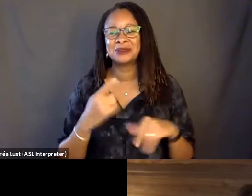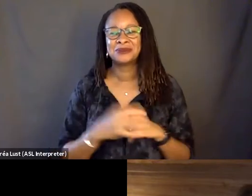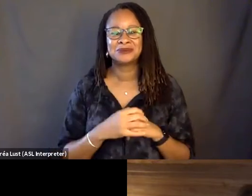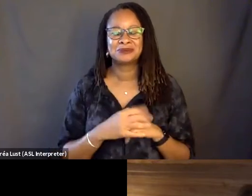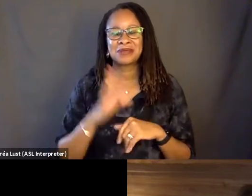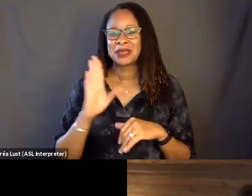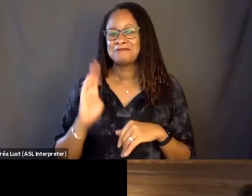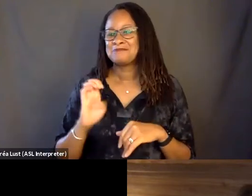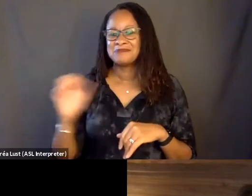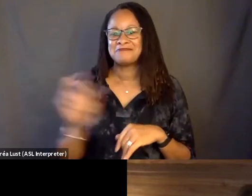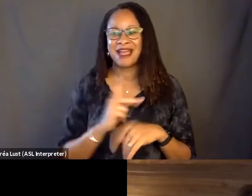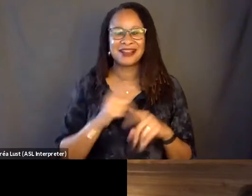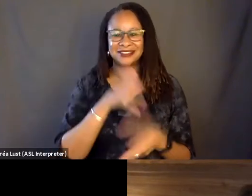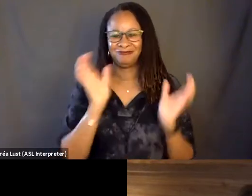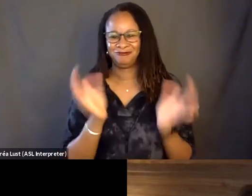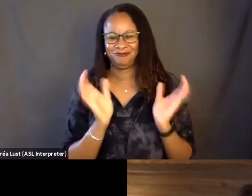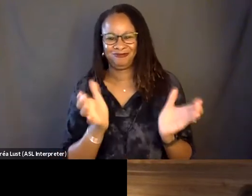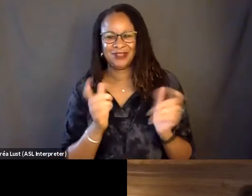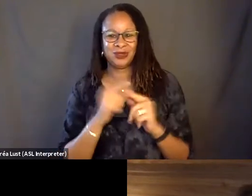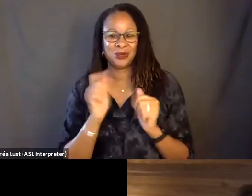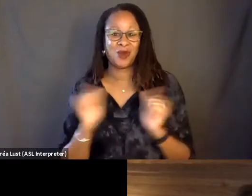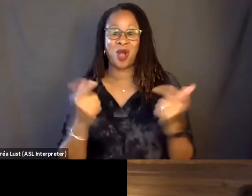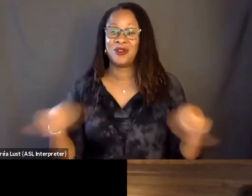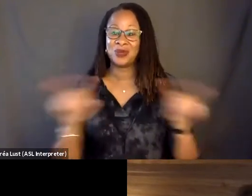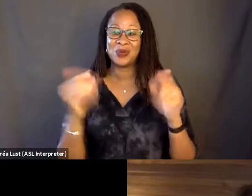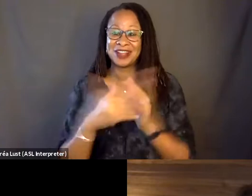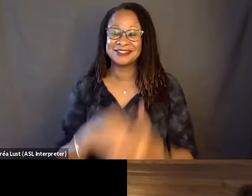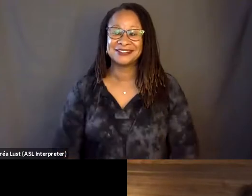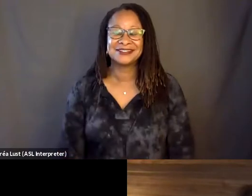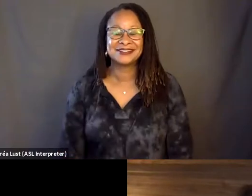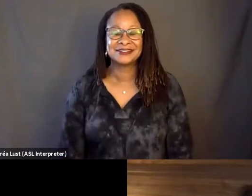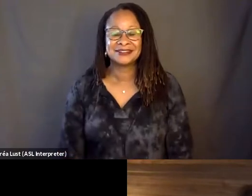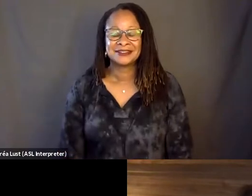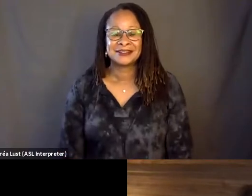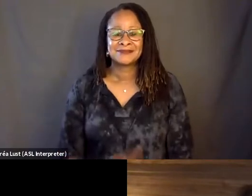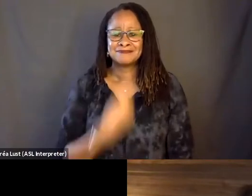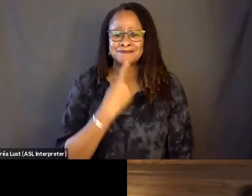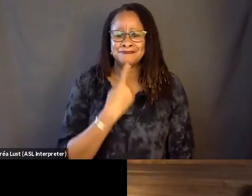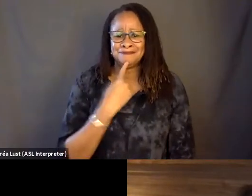back and talking to all of you. Yes, I miss the audience.